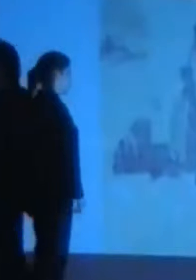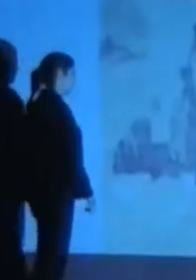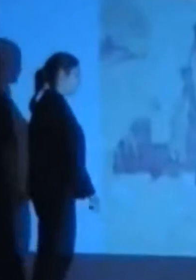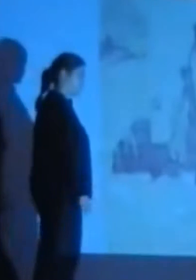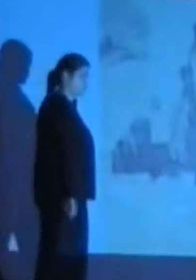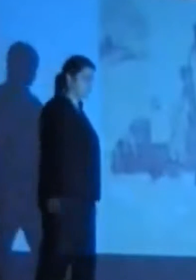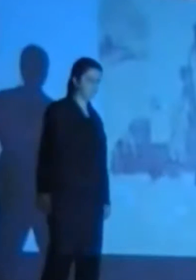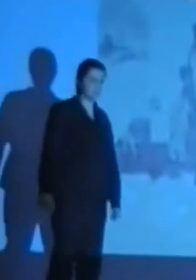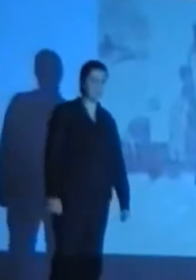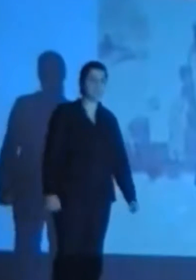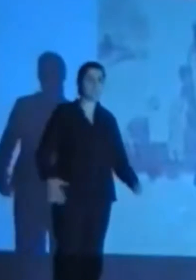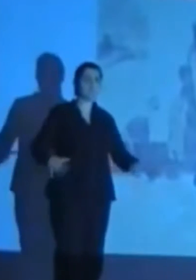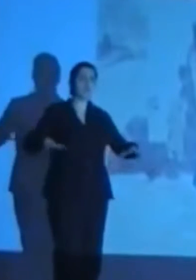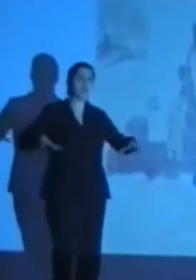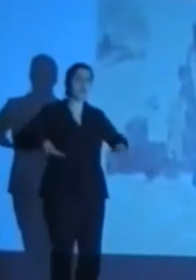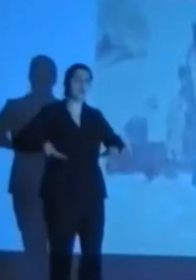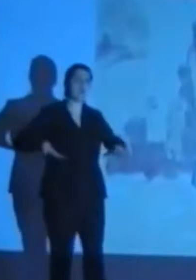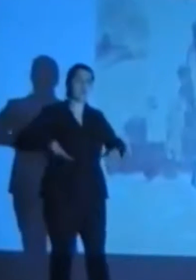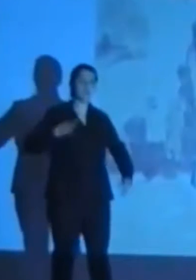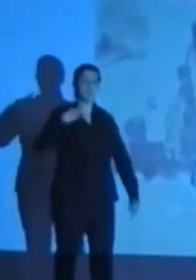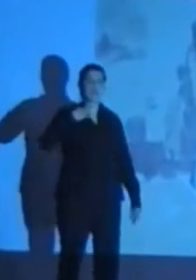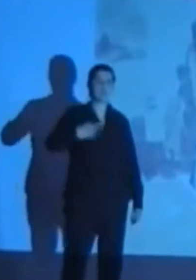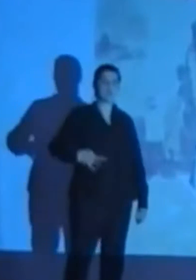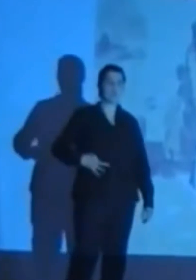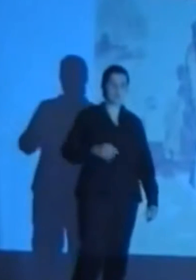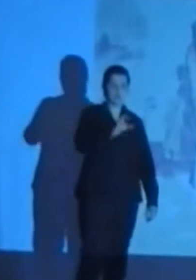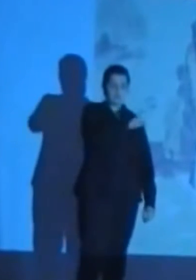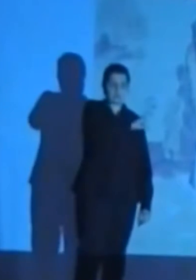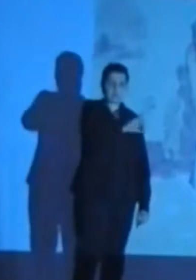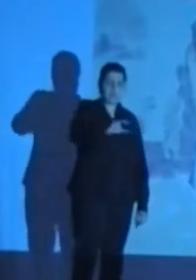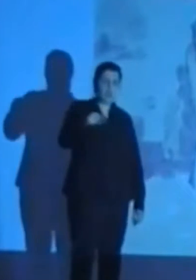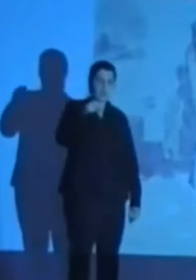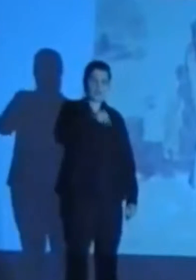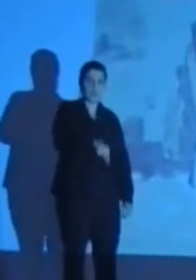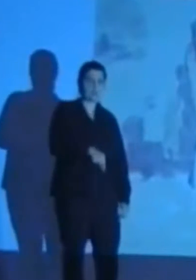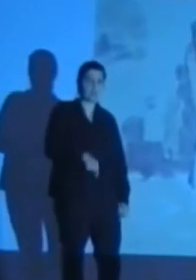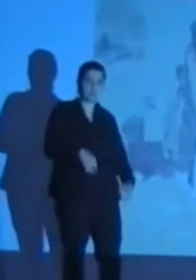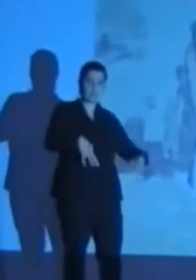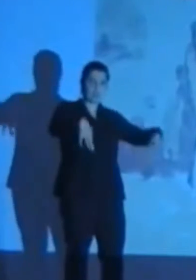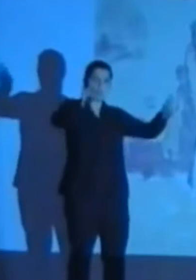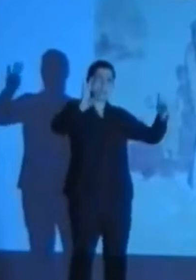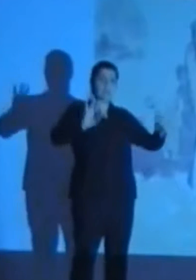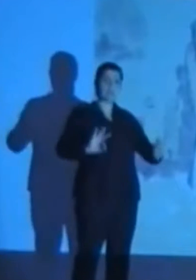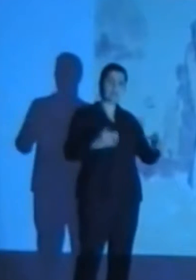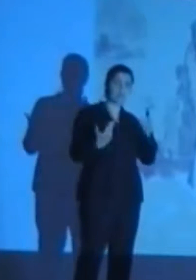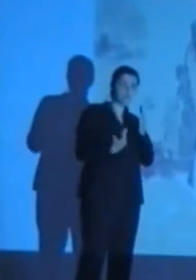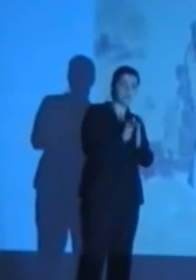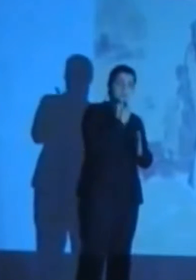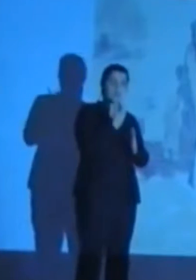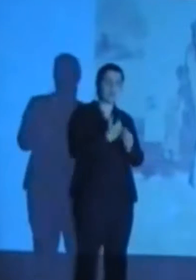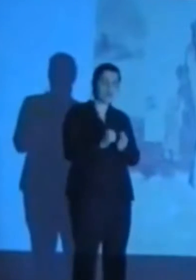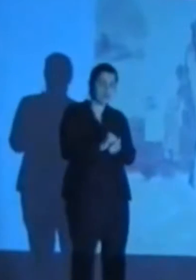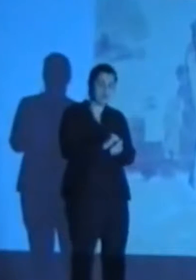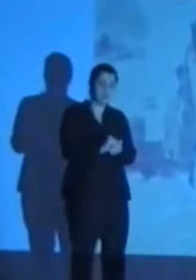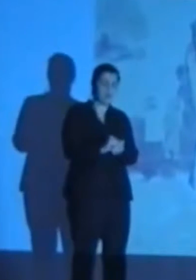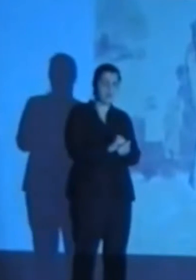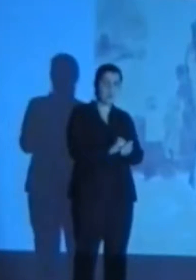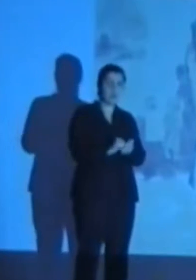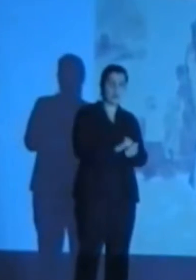János Arany: Mistress Agnes And poor Agnes in the streamlet Goes to wash her linen sheet;